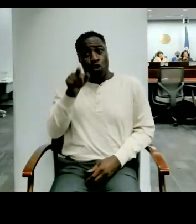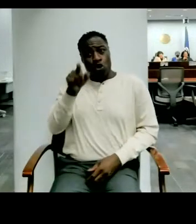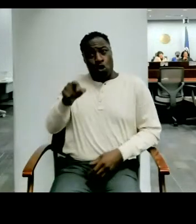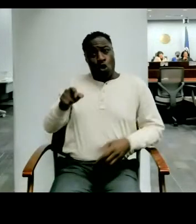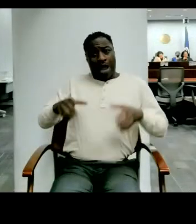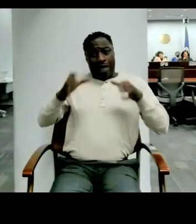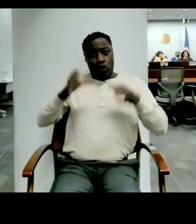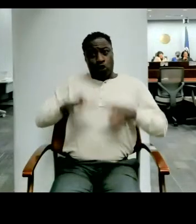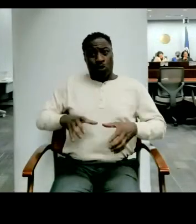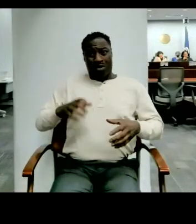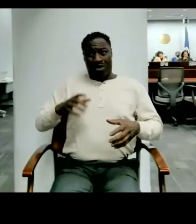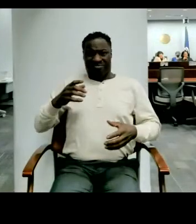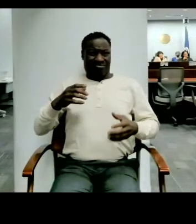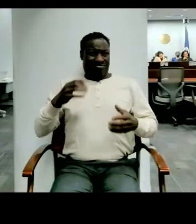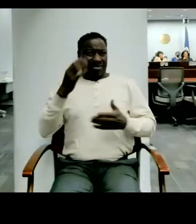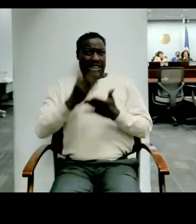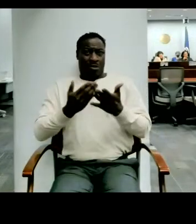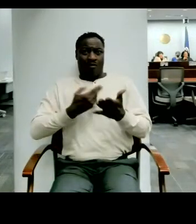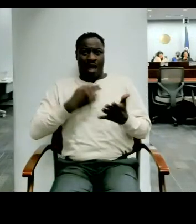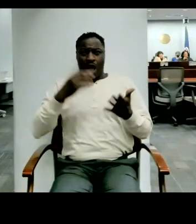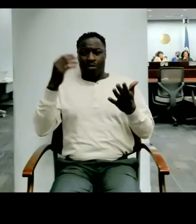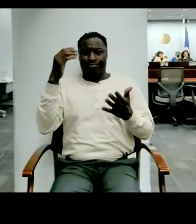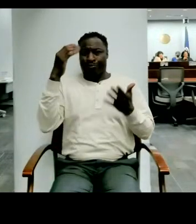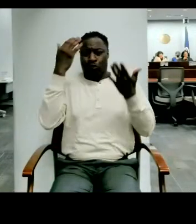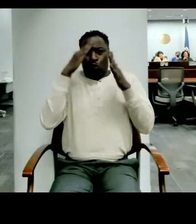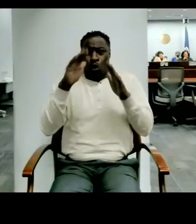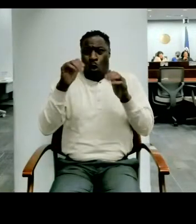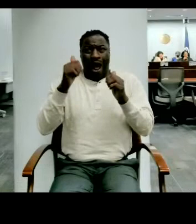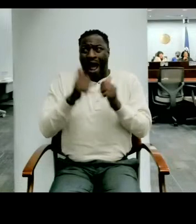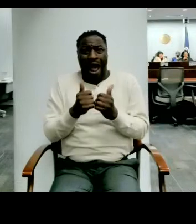have no idea how our telephone operates, except that it is great and it helps us.